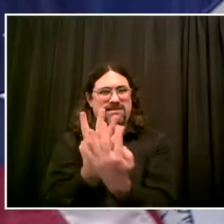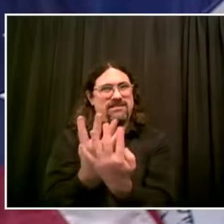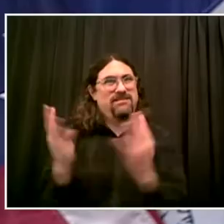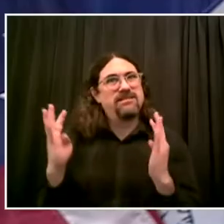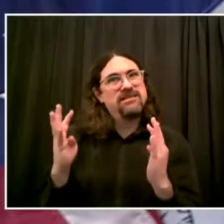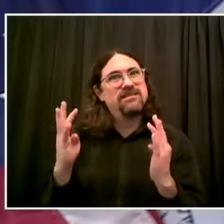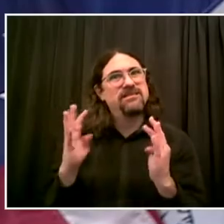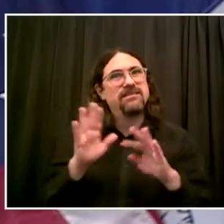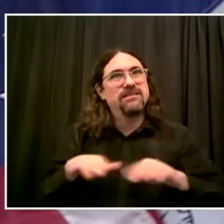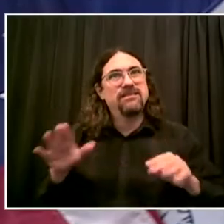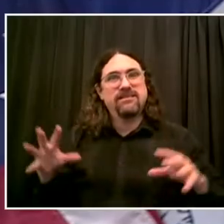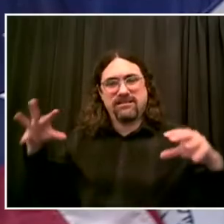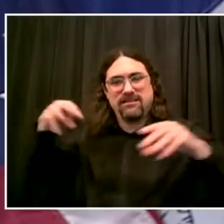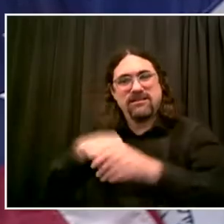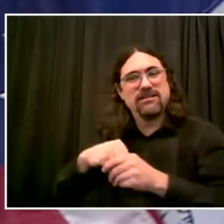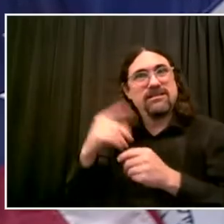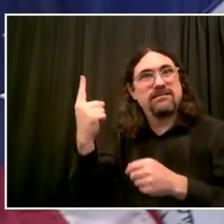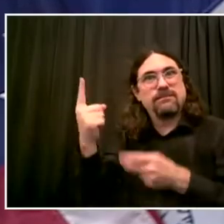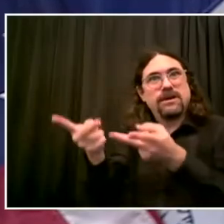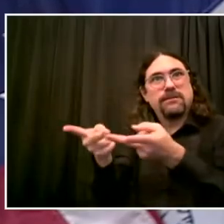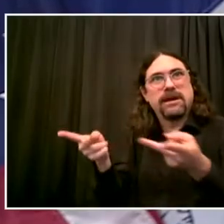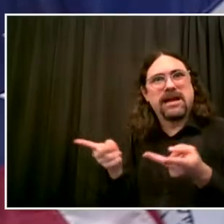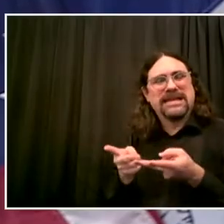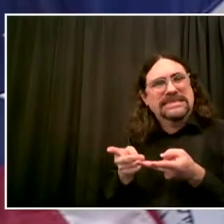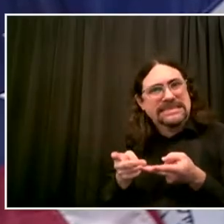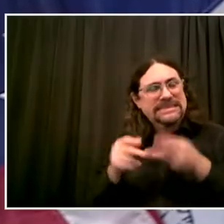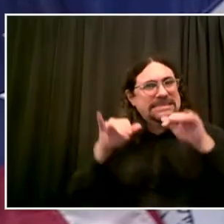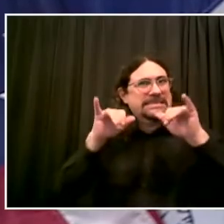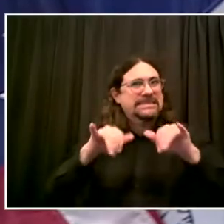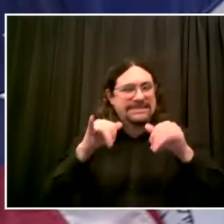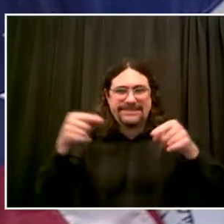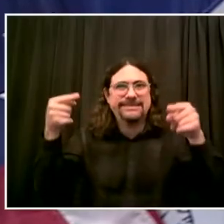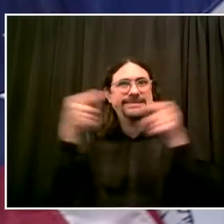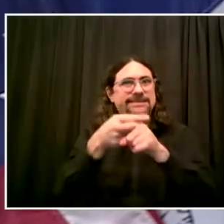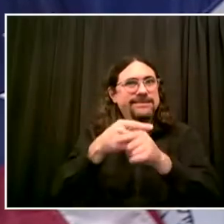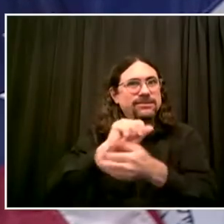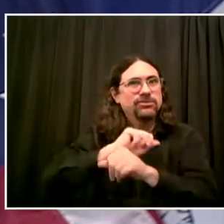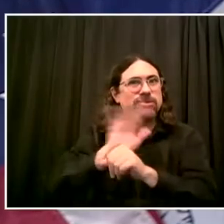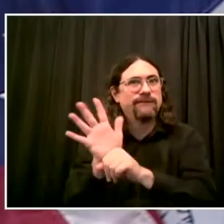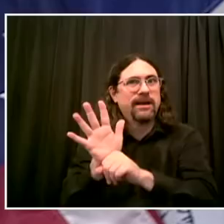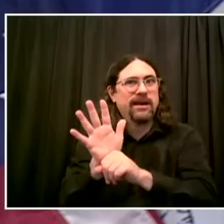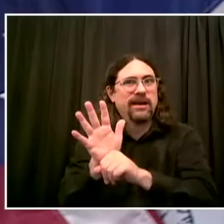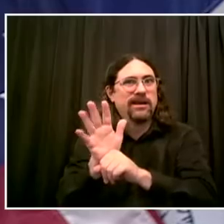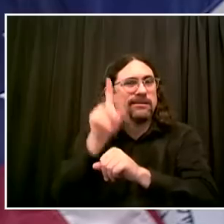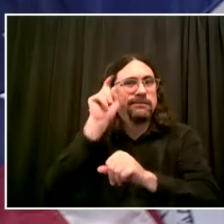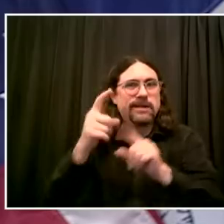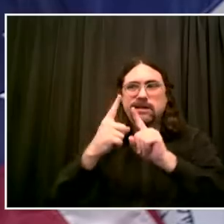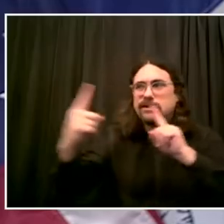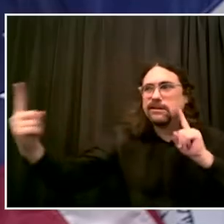ACTVIITAY ND THINK THAT THE CITY SUBSIDIZES A WHOLE RANGE OF CHILDCARE AND ORWKS VERY CLOSELY WITH PROVIDERS. RIGHT NOW WE